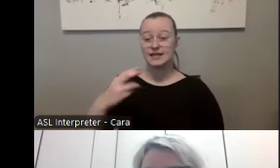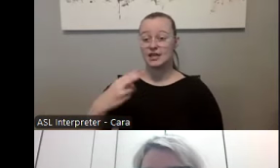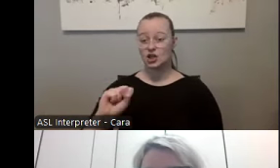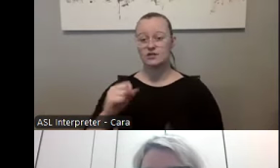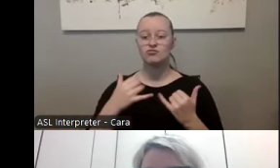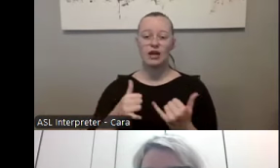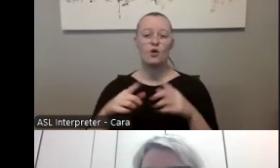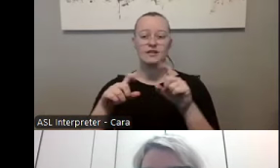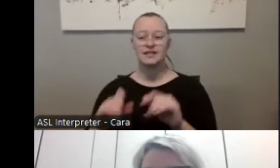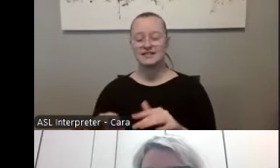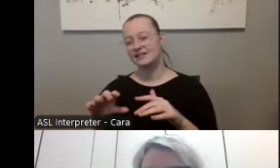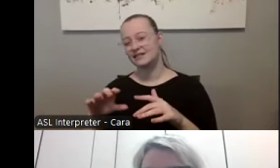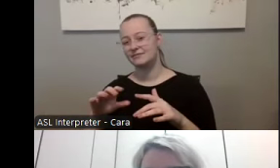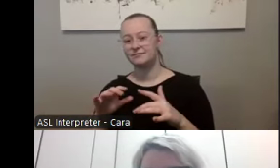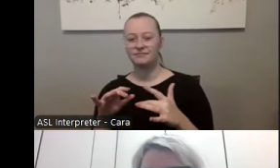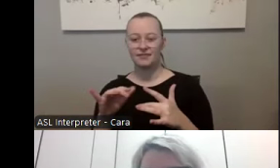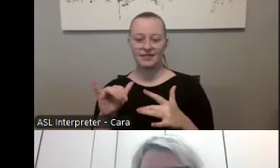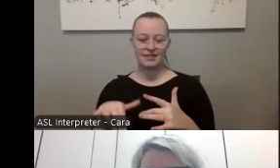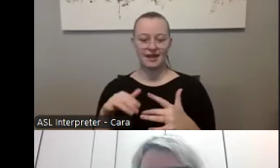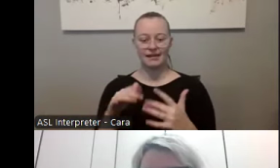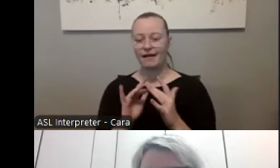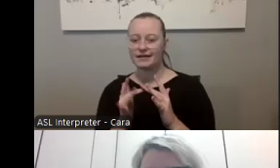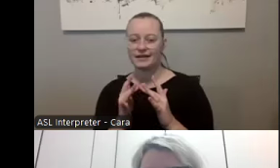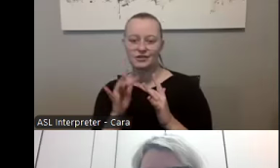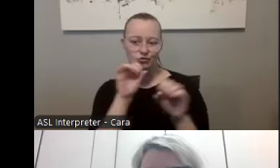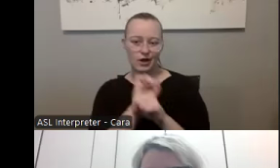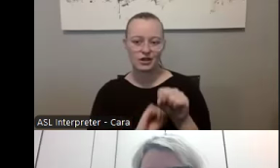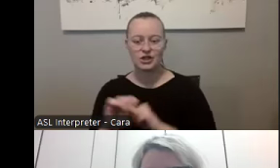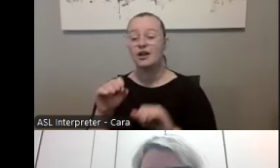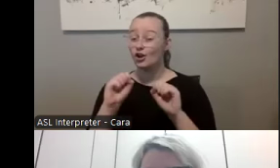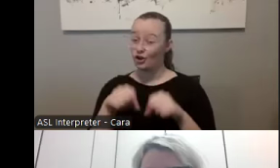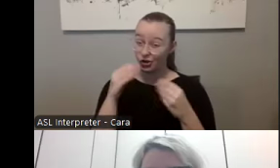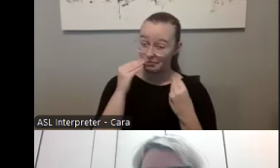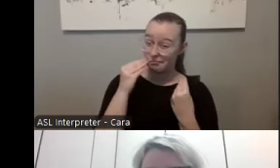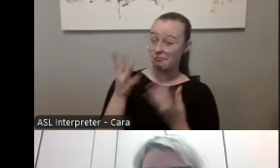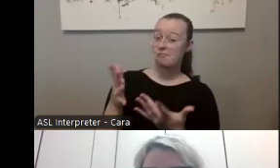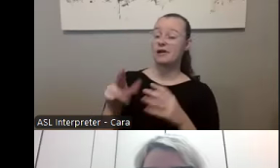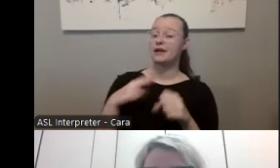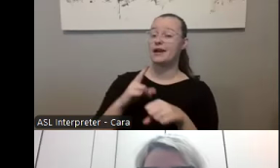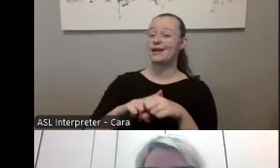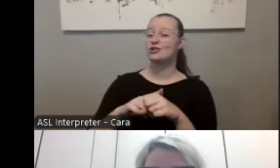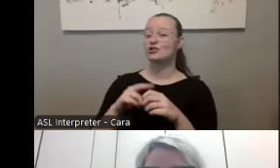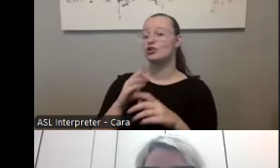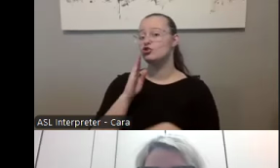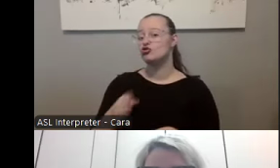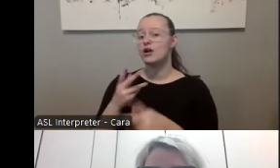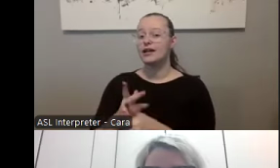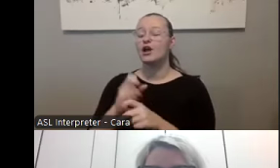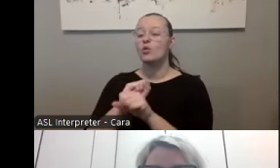protocol, questionnaire and contact strategies that could inform a future National Direct Care Workforce Survey in the pilot.